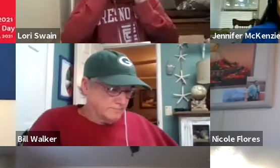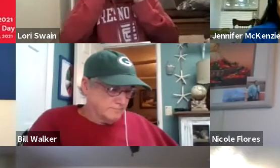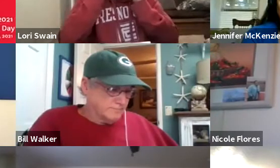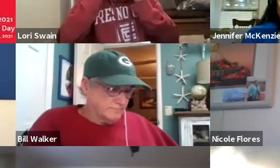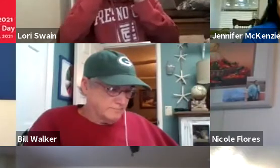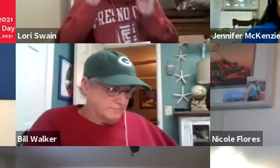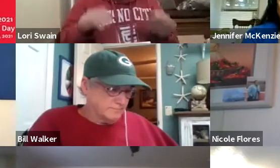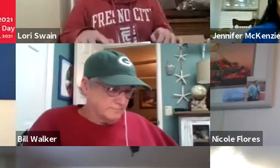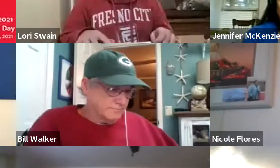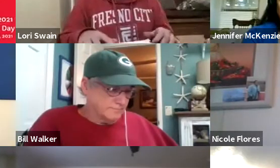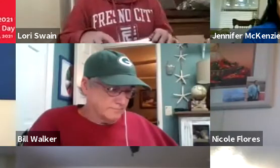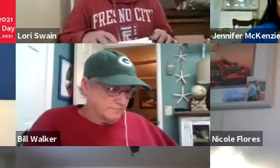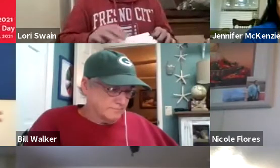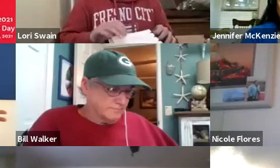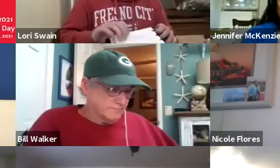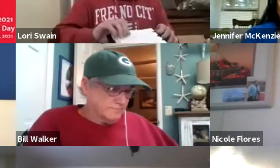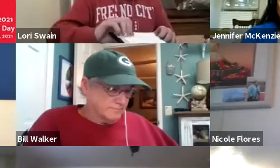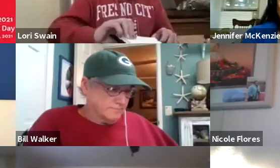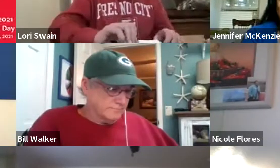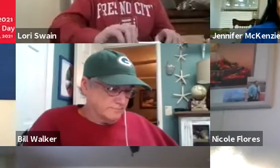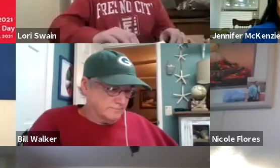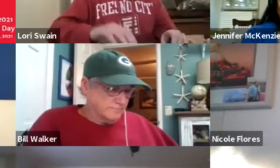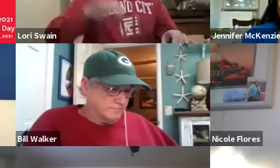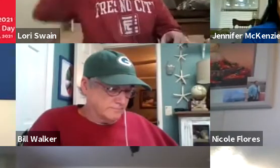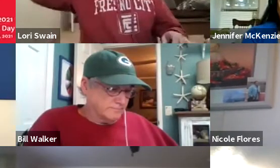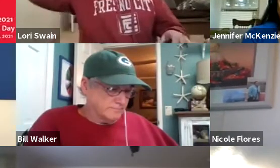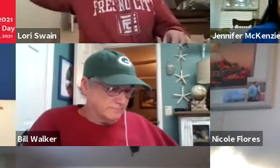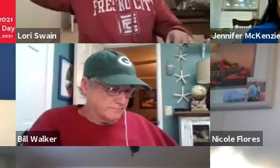program. So thank you, Lydia. Laurie, you ready to chime in? Yeah,